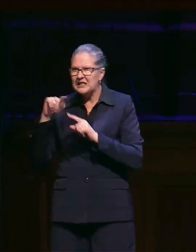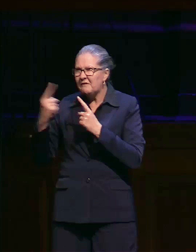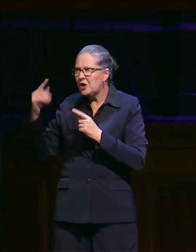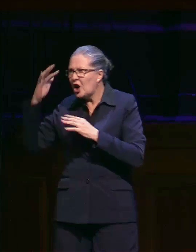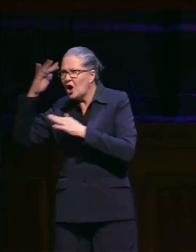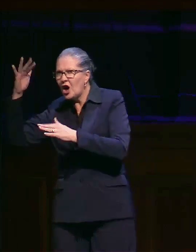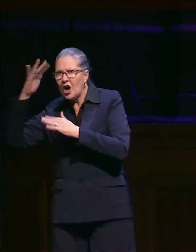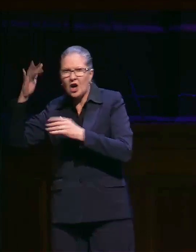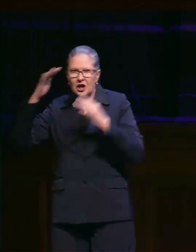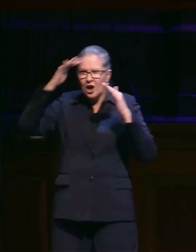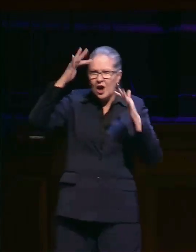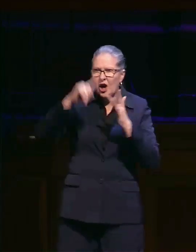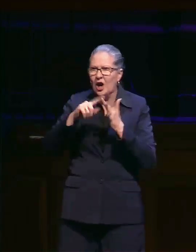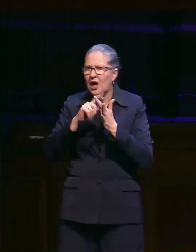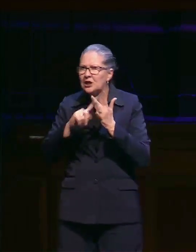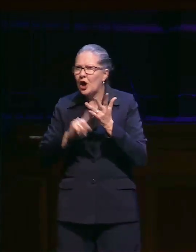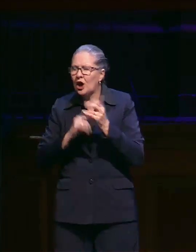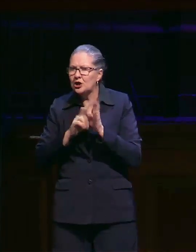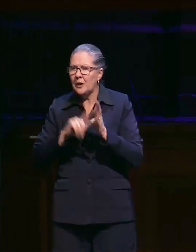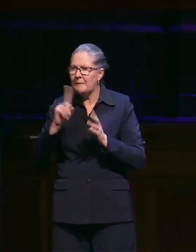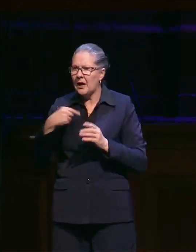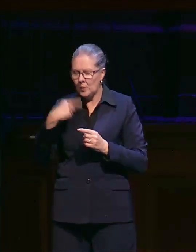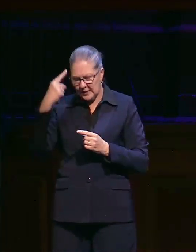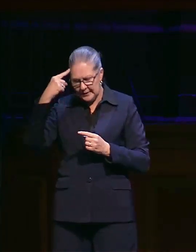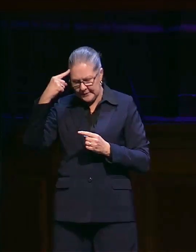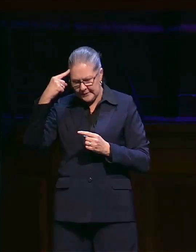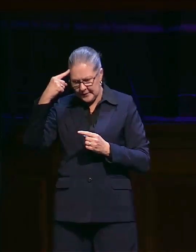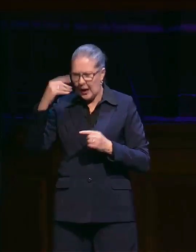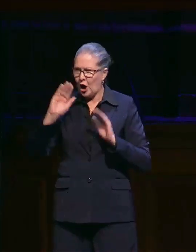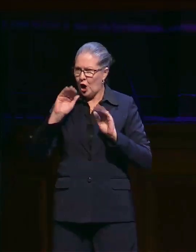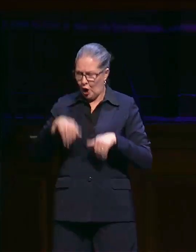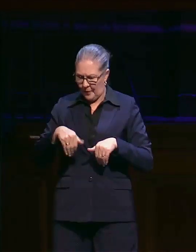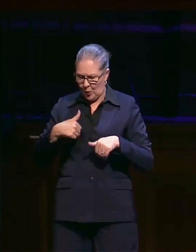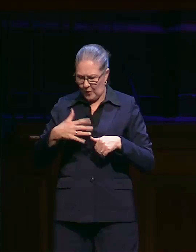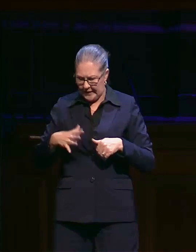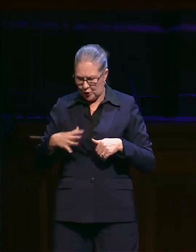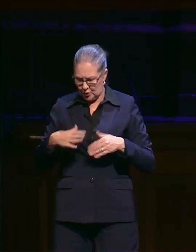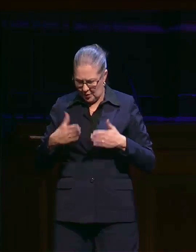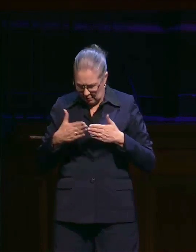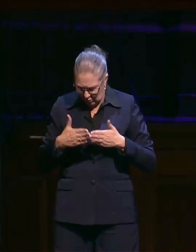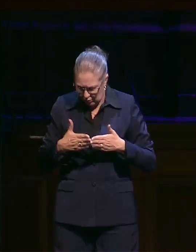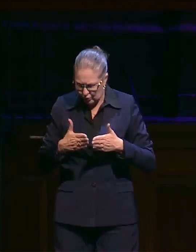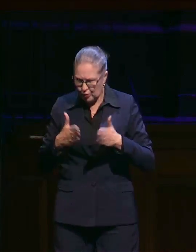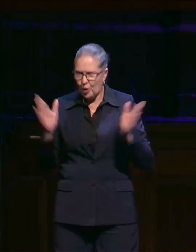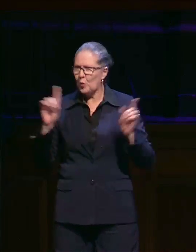if we begin at home if we broaden our idea of good government and act with a